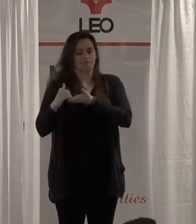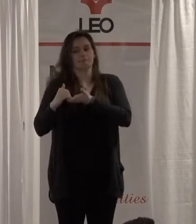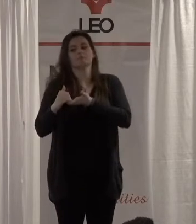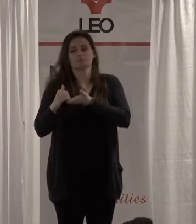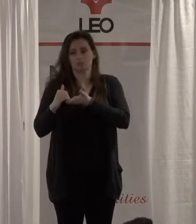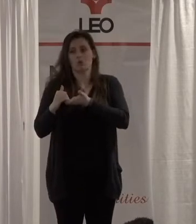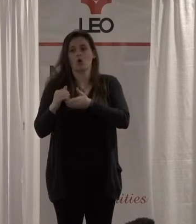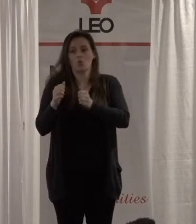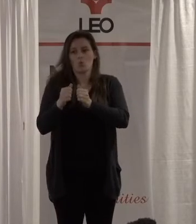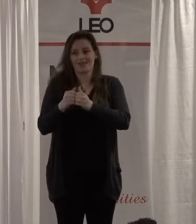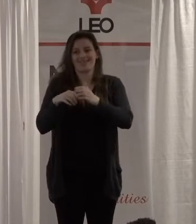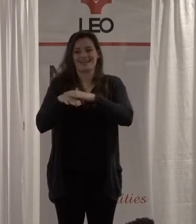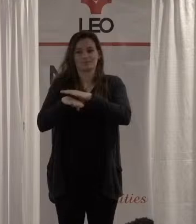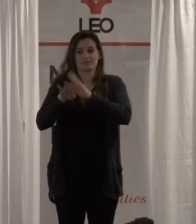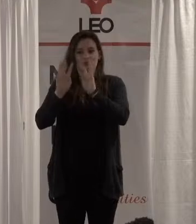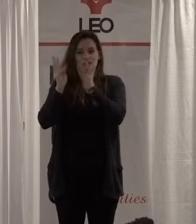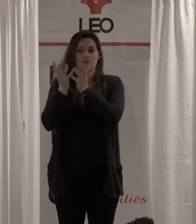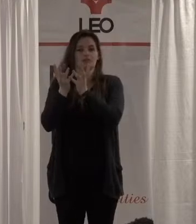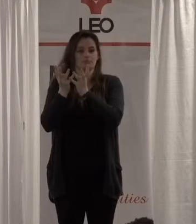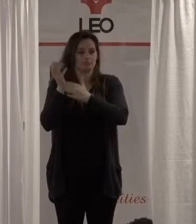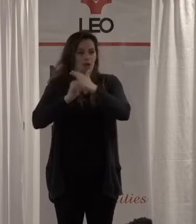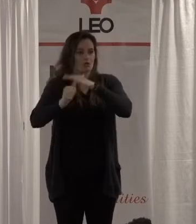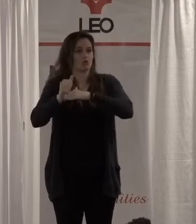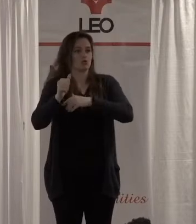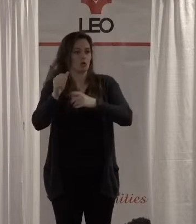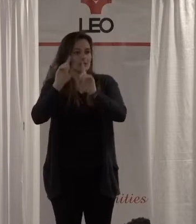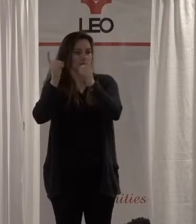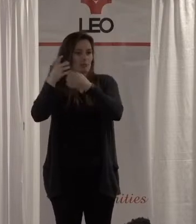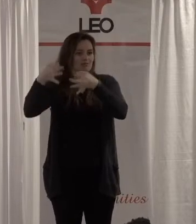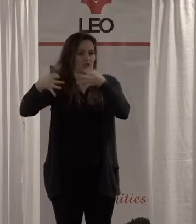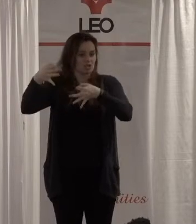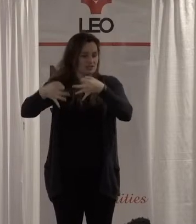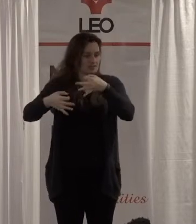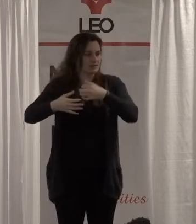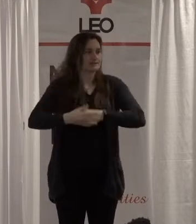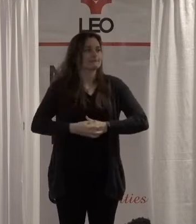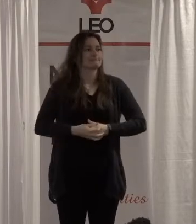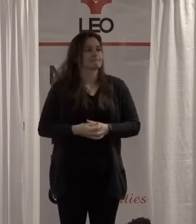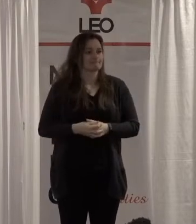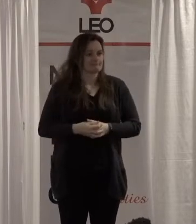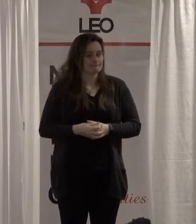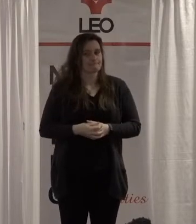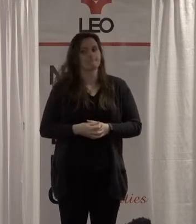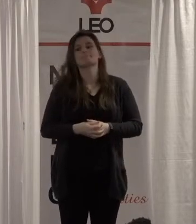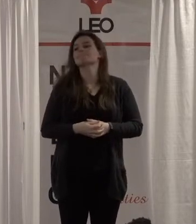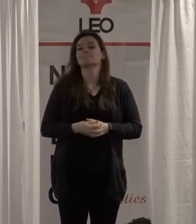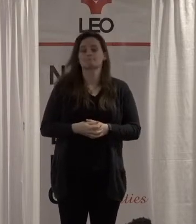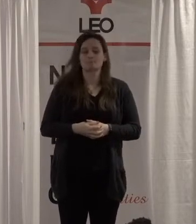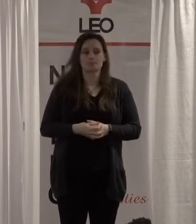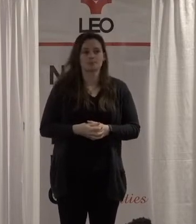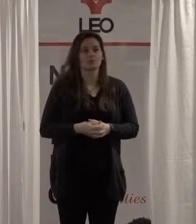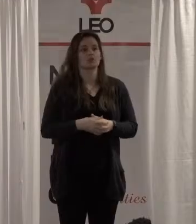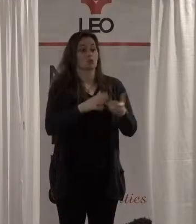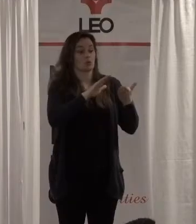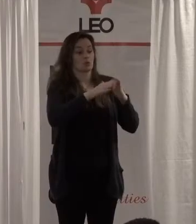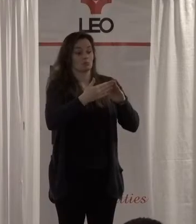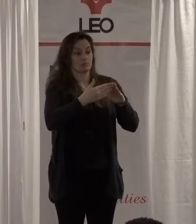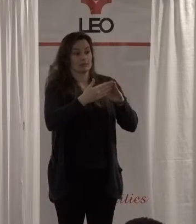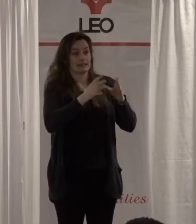WITHIN THE DEPARTMENT OF JUSTICE. AS YOU MAY KNOW THEY KEEP US CONNECTED TO THE COMMUNITY THROUGH EVENTS LIKE THIS